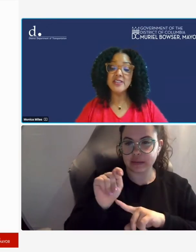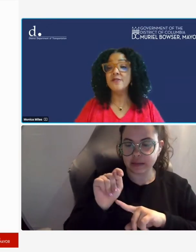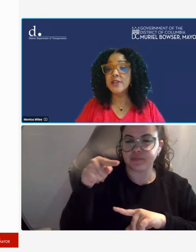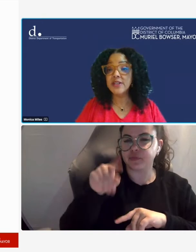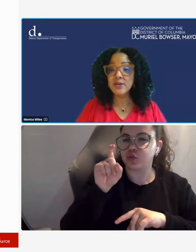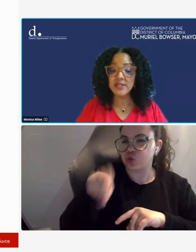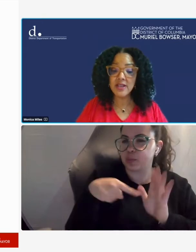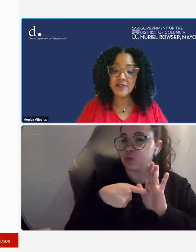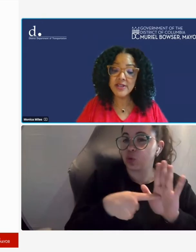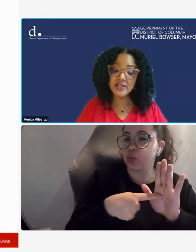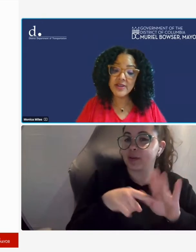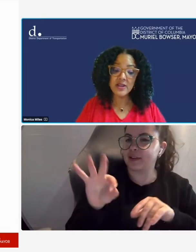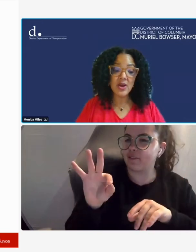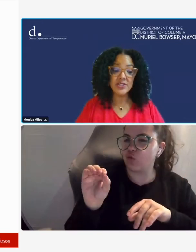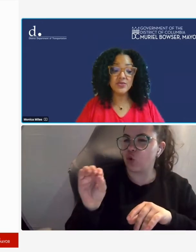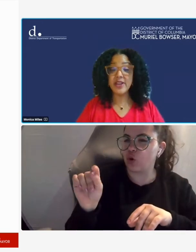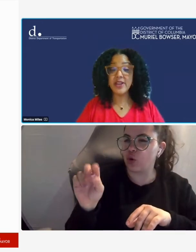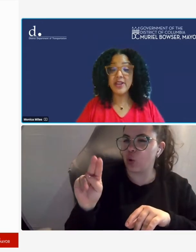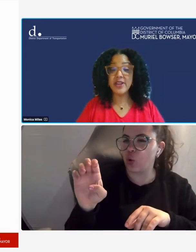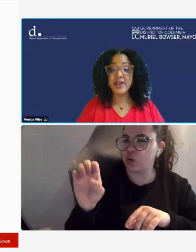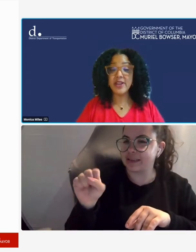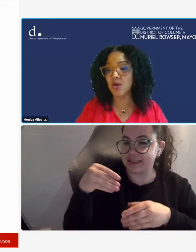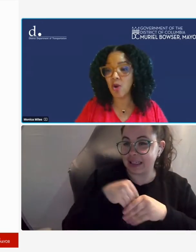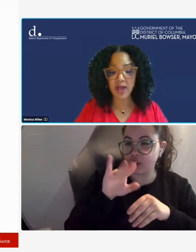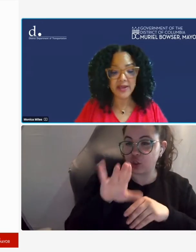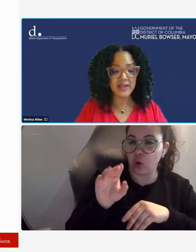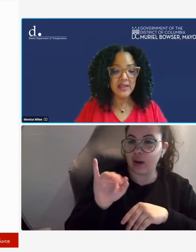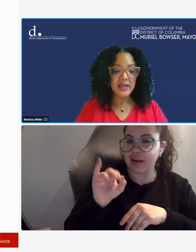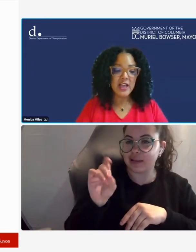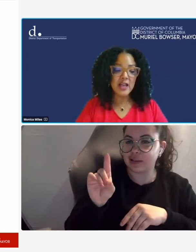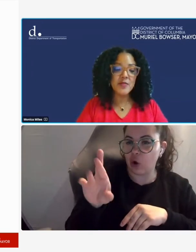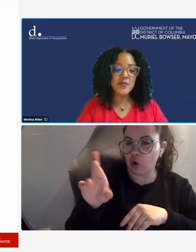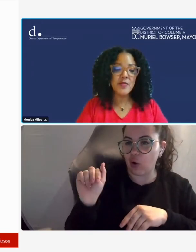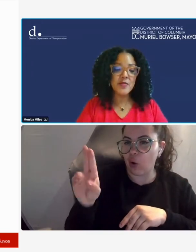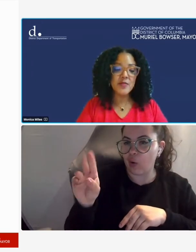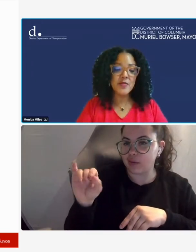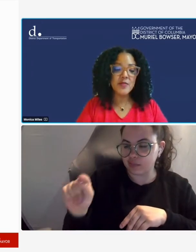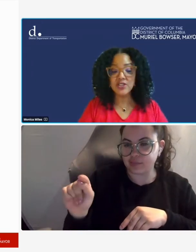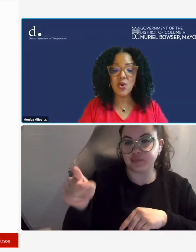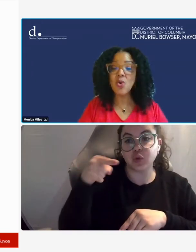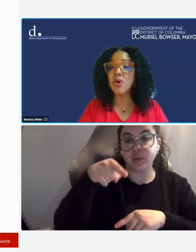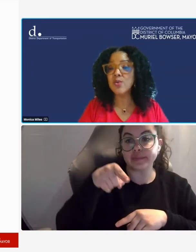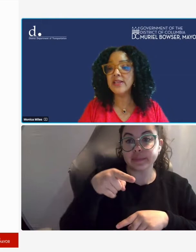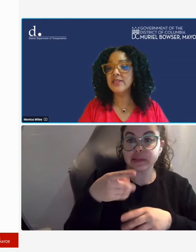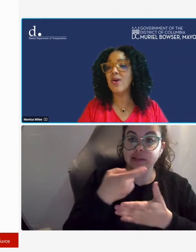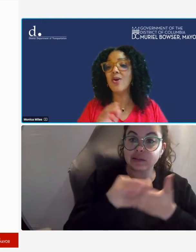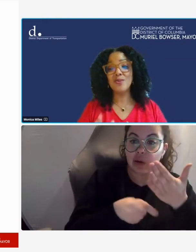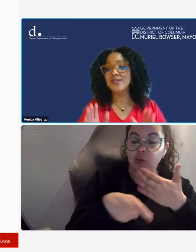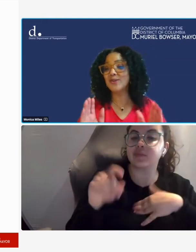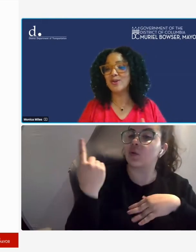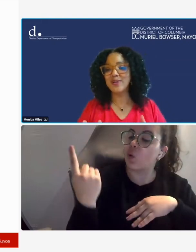footnotes of your indirect cost rate report or audit these transactions always always always are